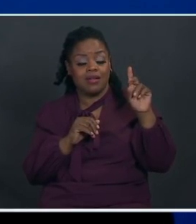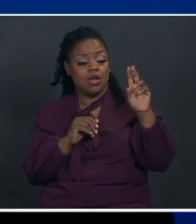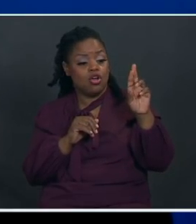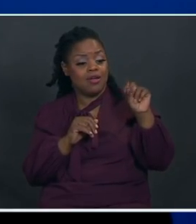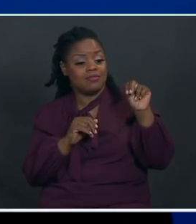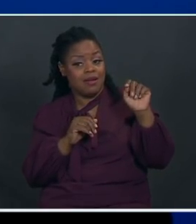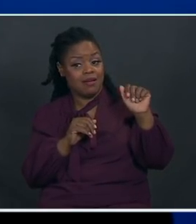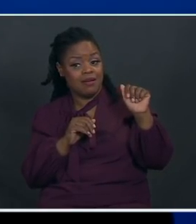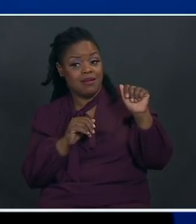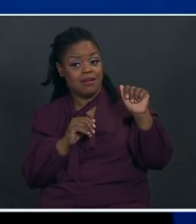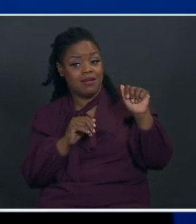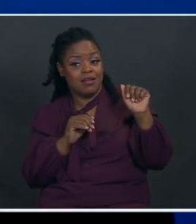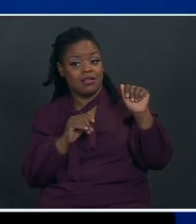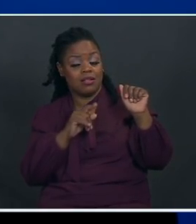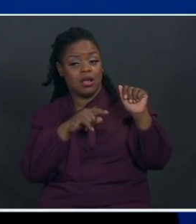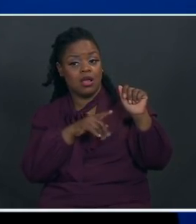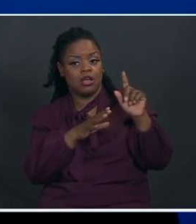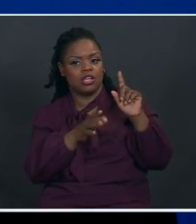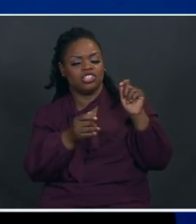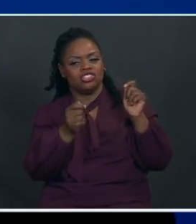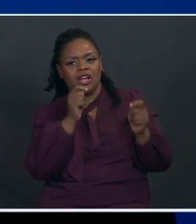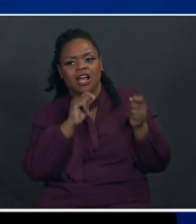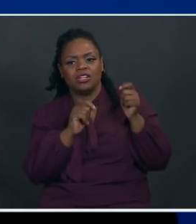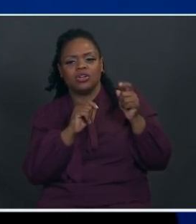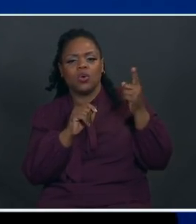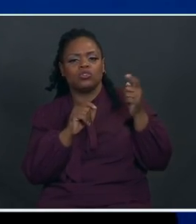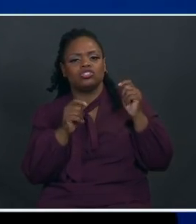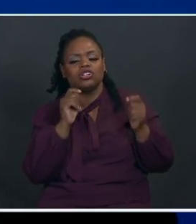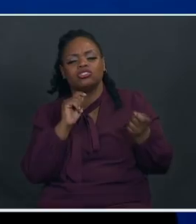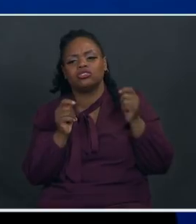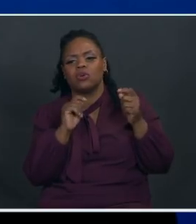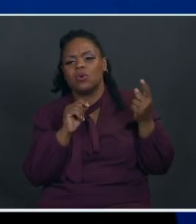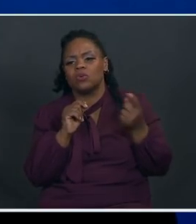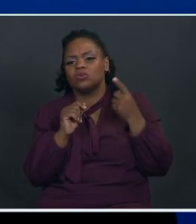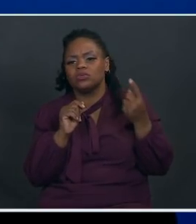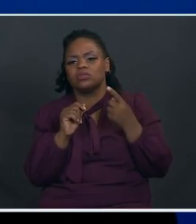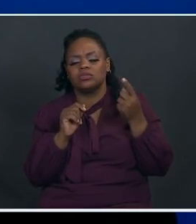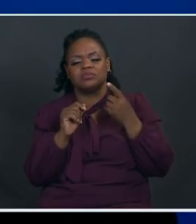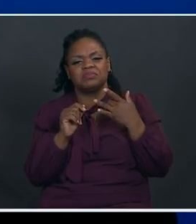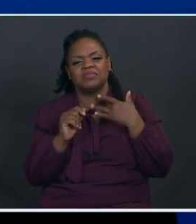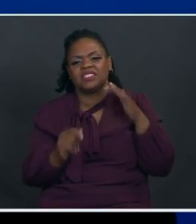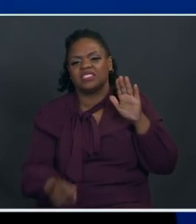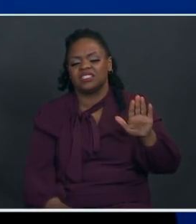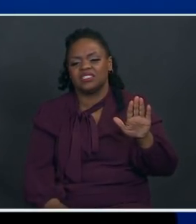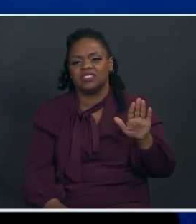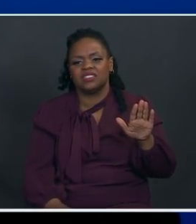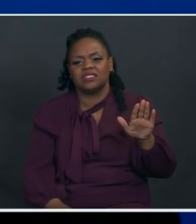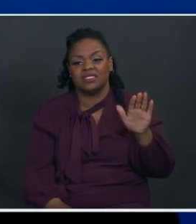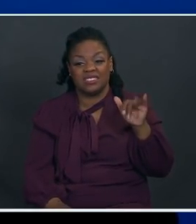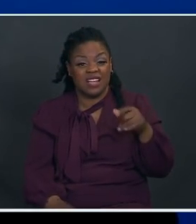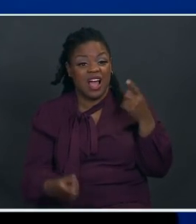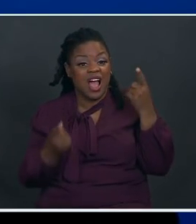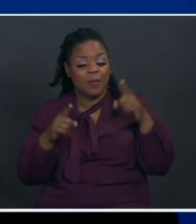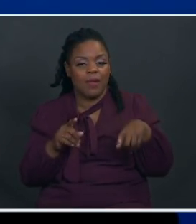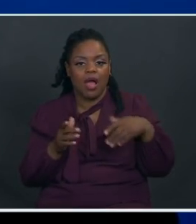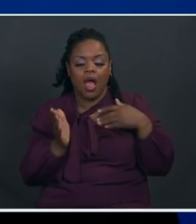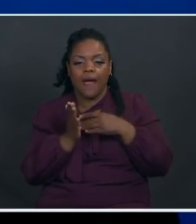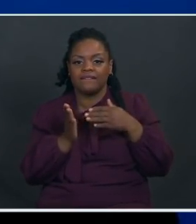That's what they do. That's their business. And there are very few, but they do happen occurring. And that is that you get one